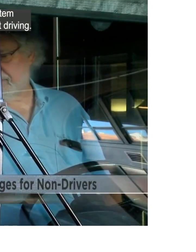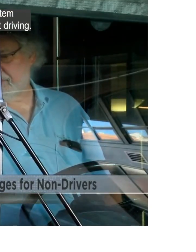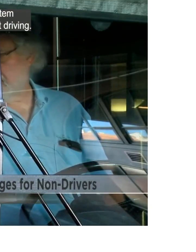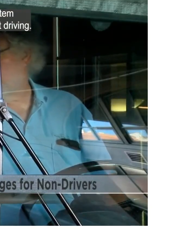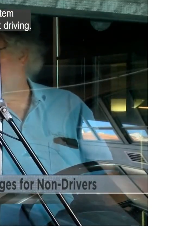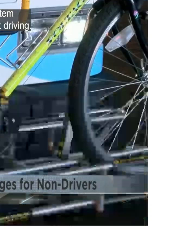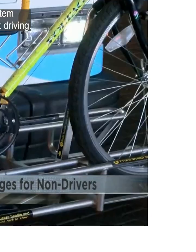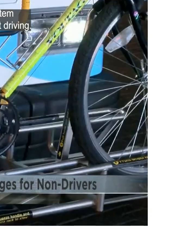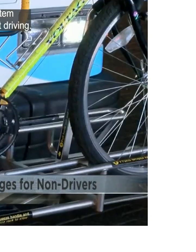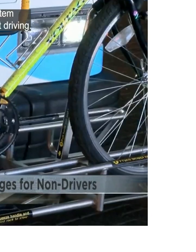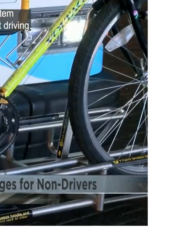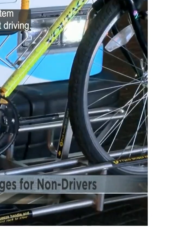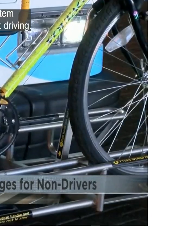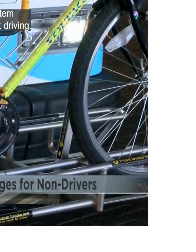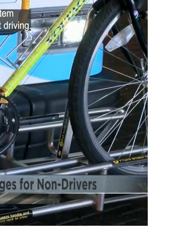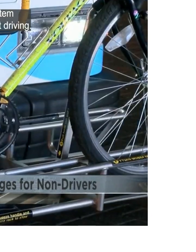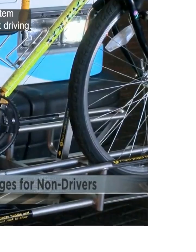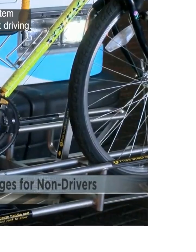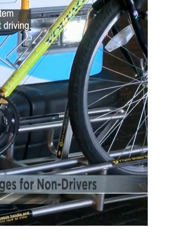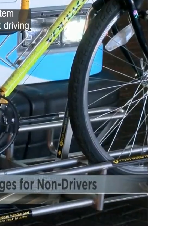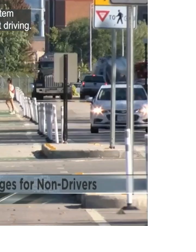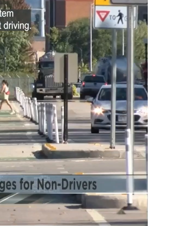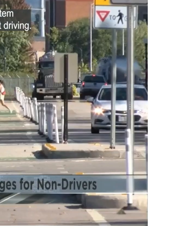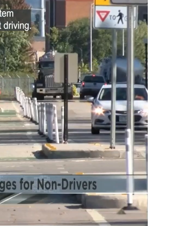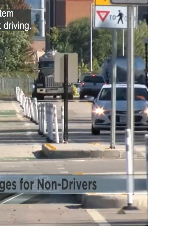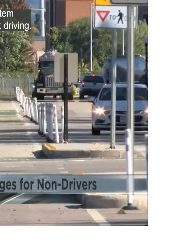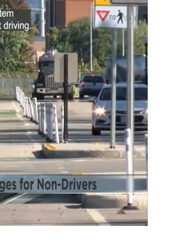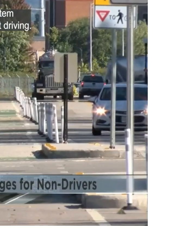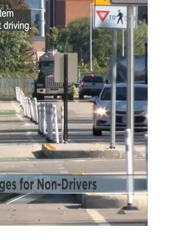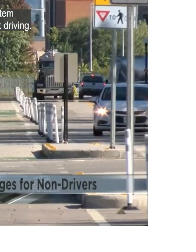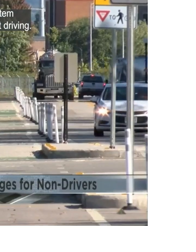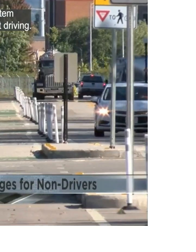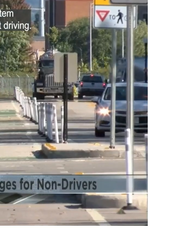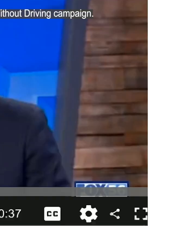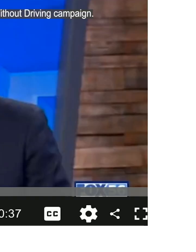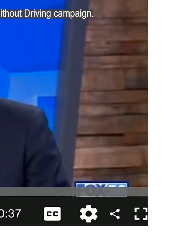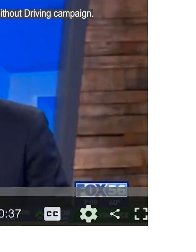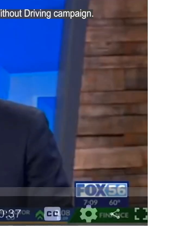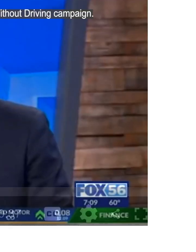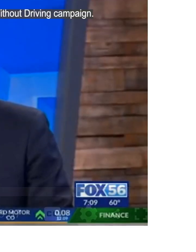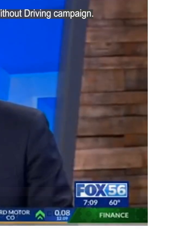system can improve, there is a challenge to try not driving. The group is inviting the